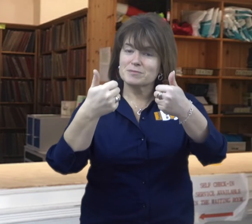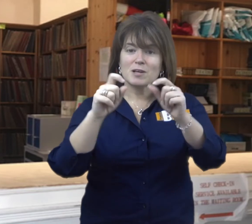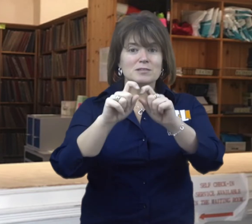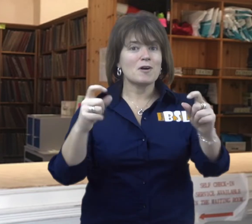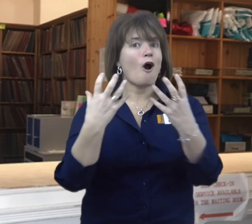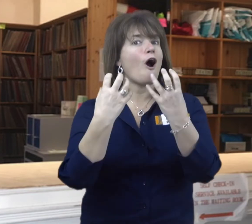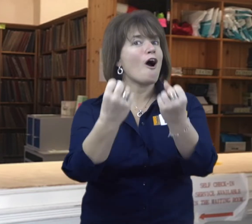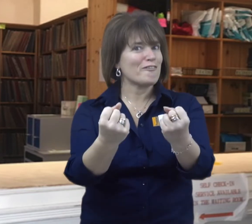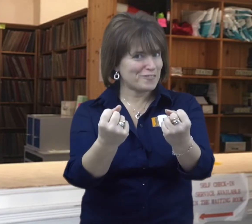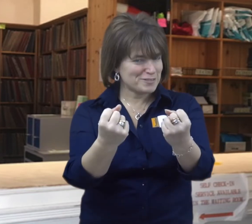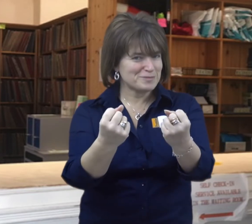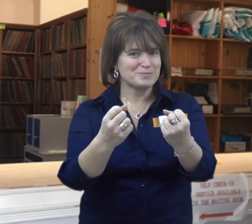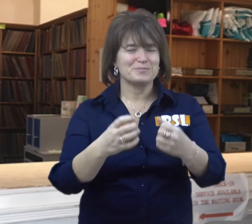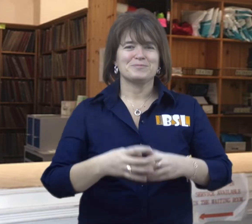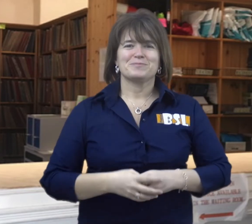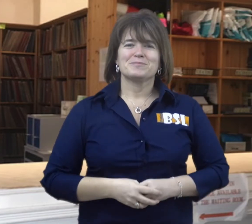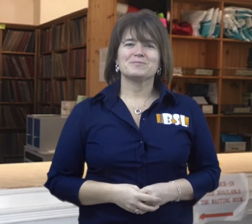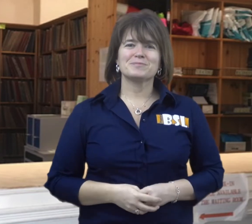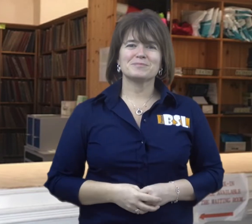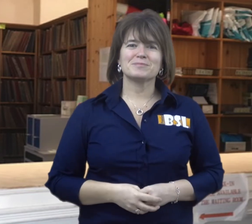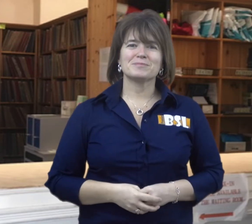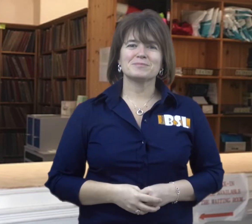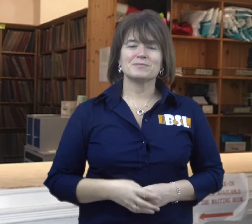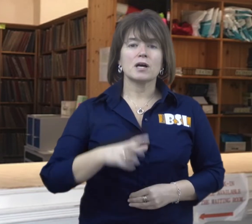Ok? Now with subtitles off